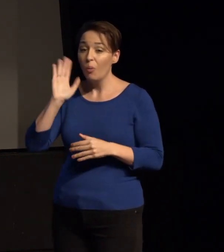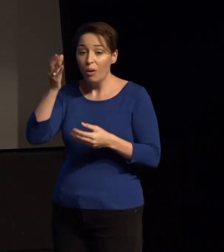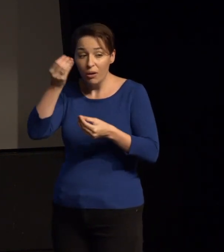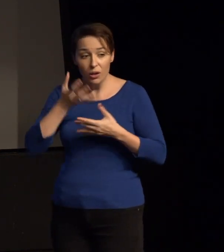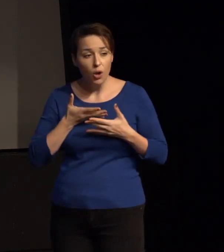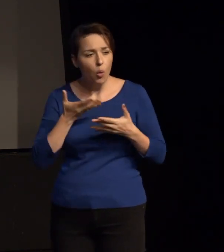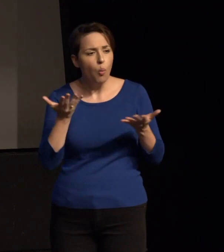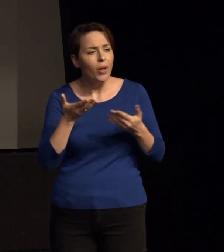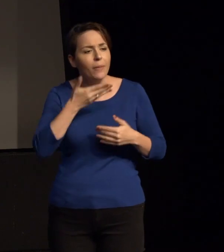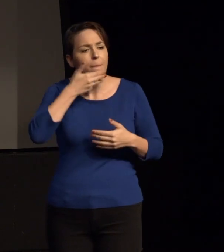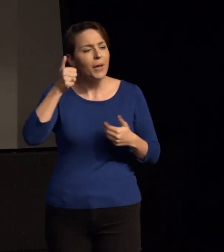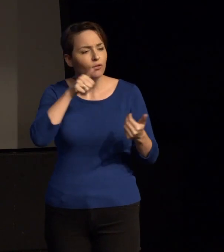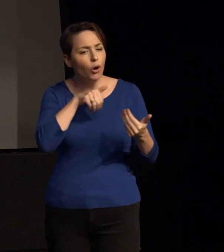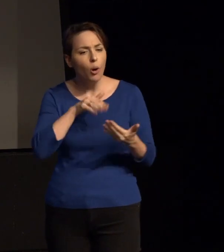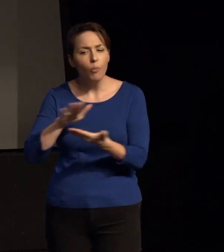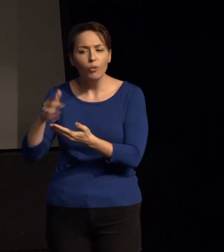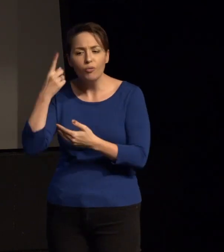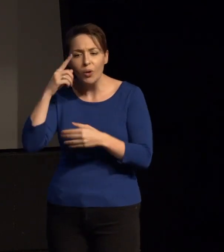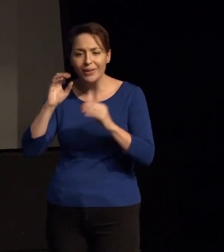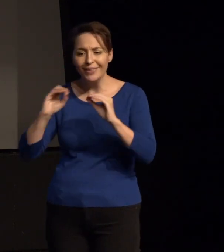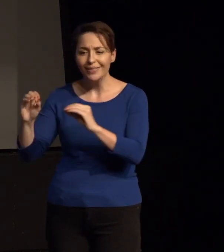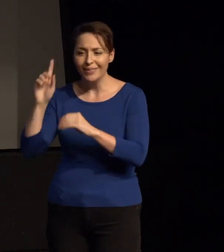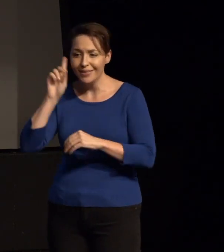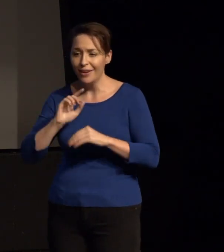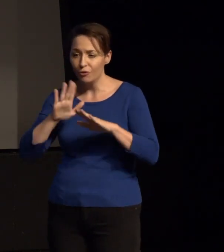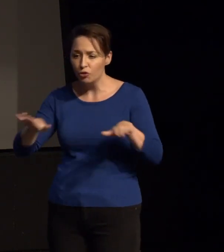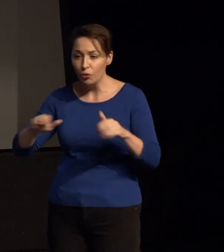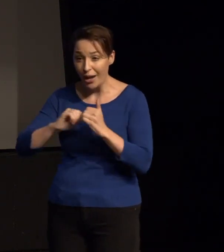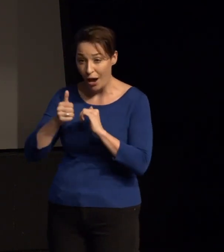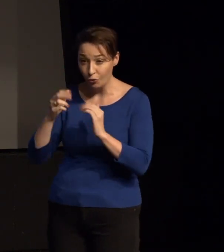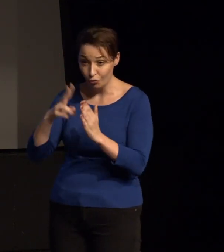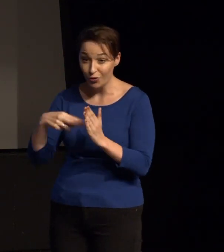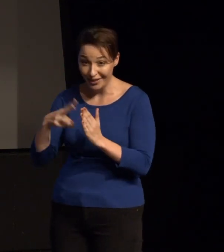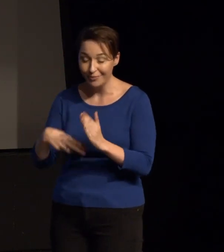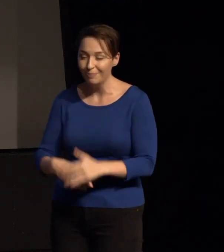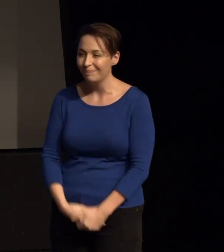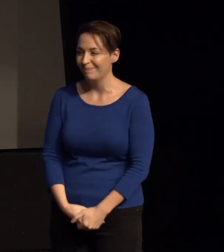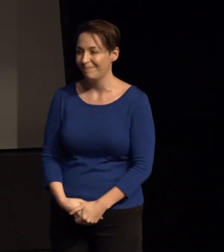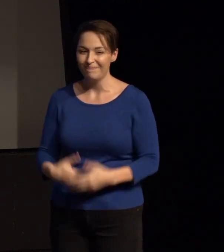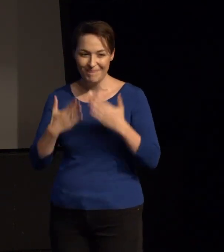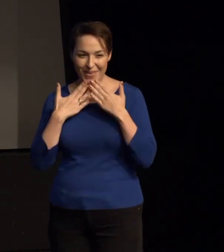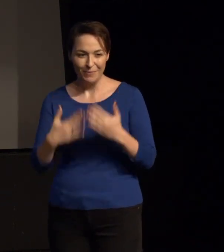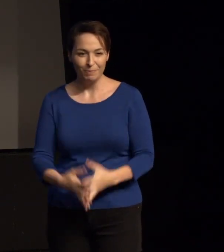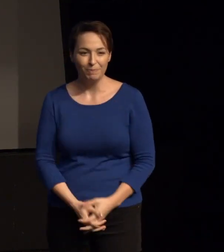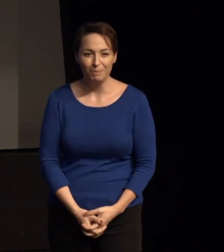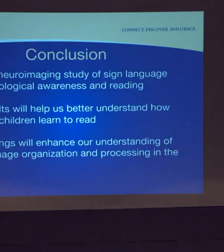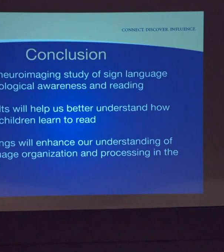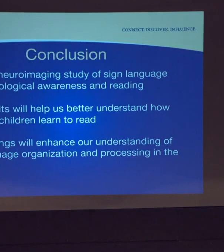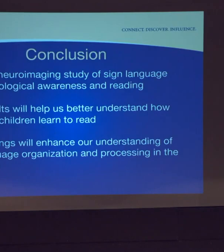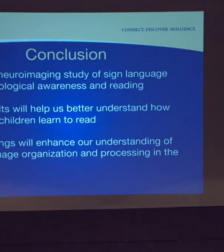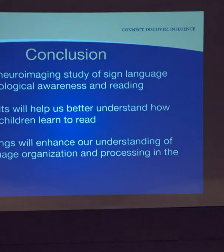And also importantly, it will tell us the best approach when teaching deaf children to read. Thank you.